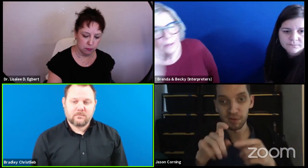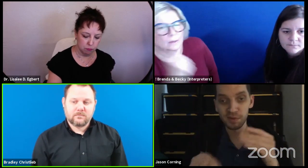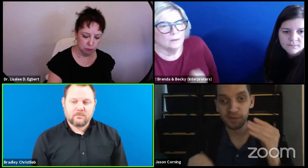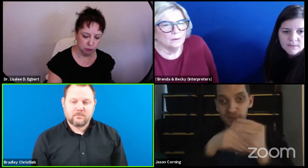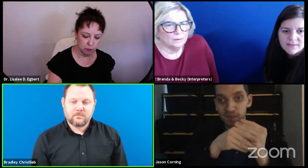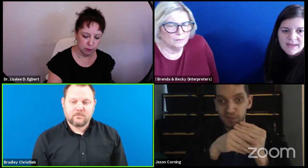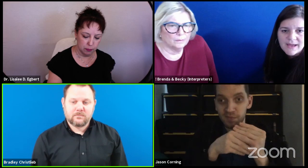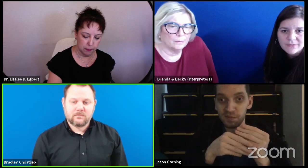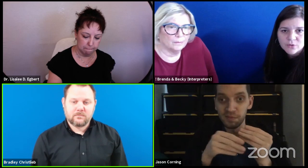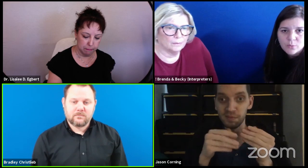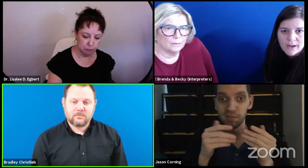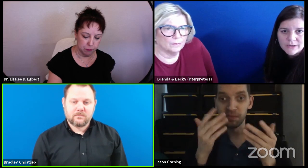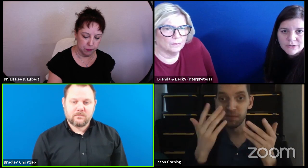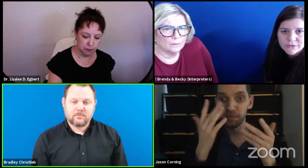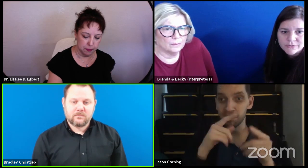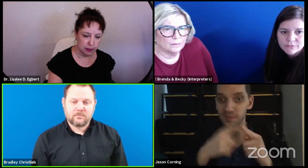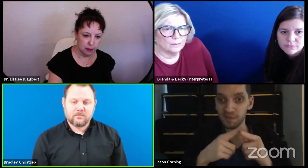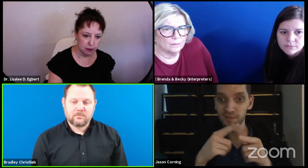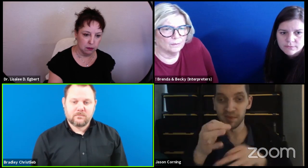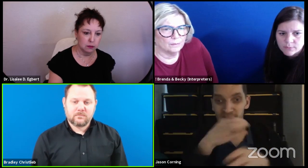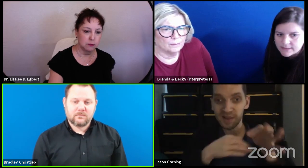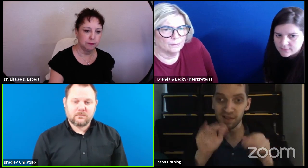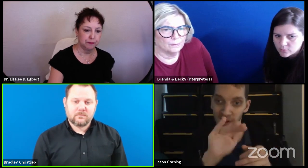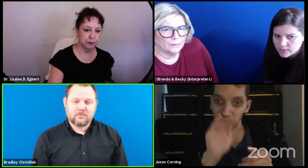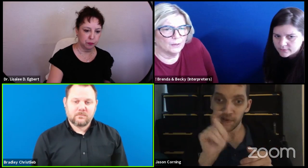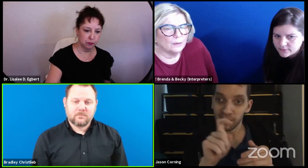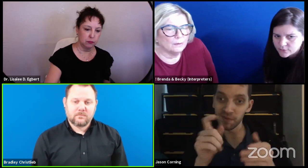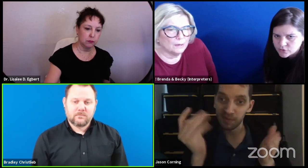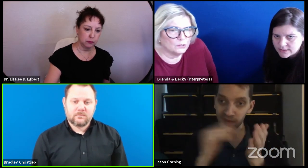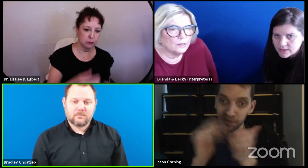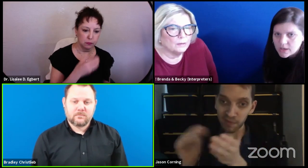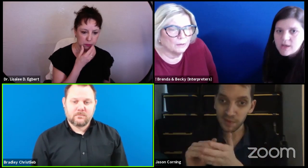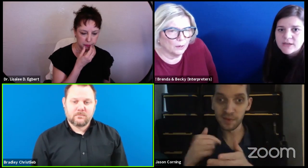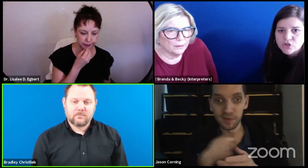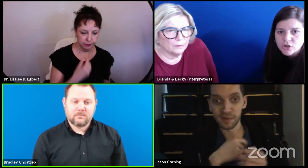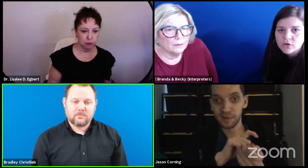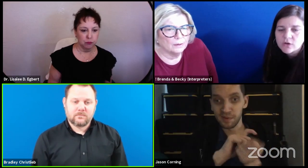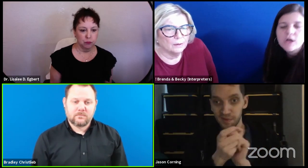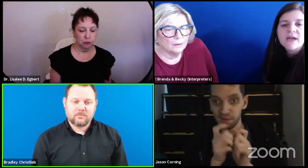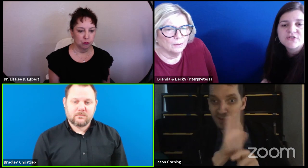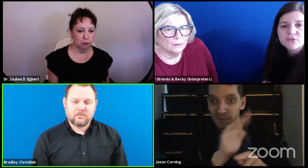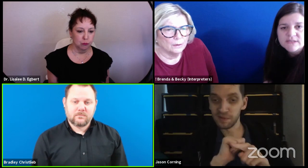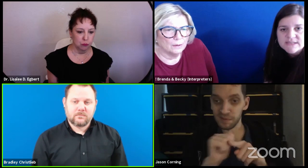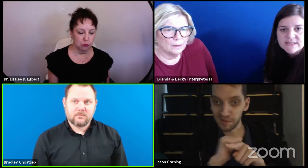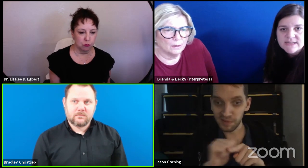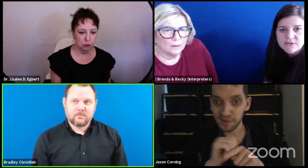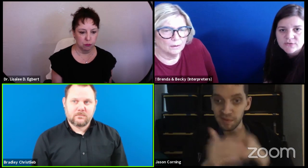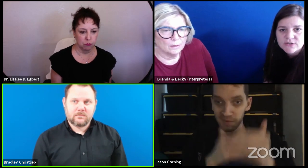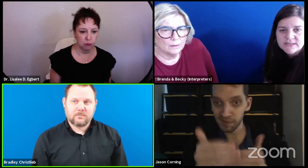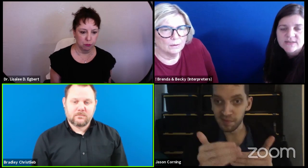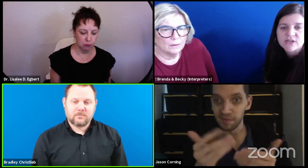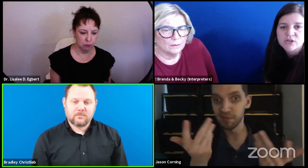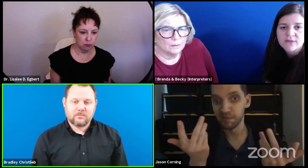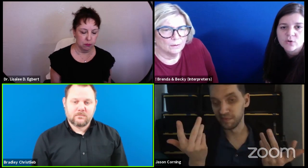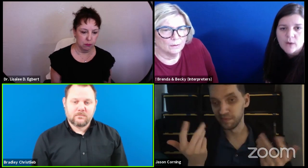They have required -- if a student attends Towson University, they should have required